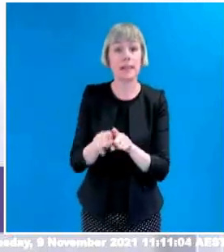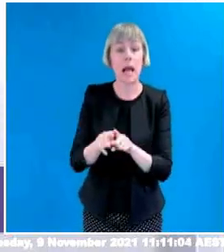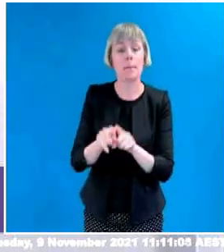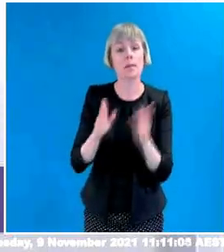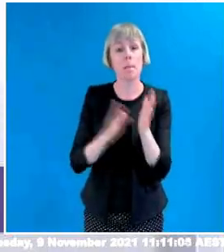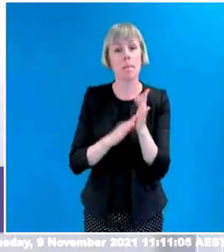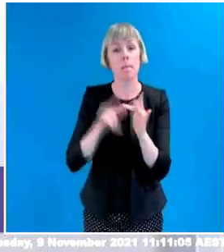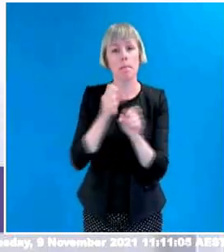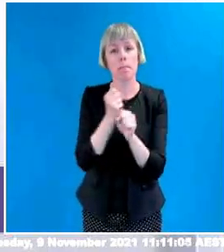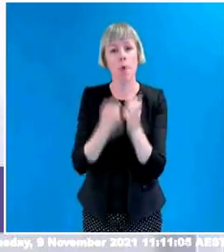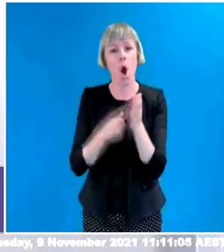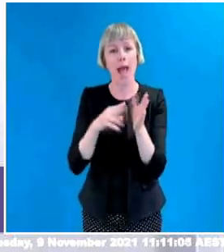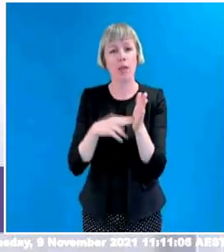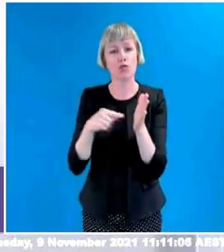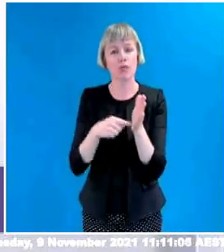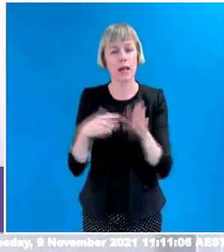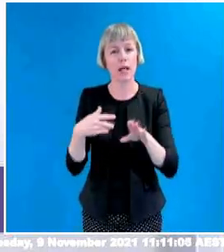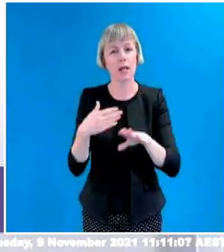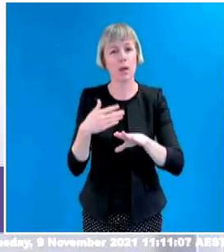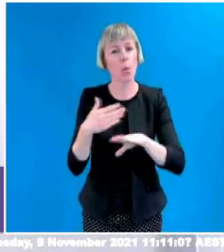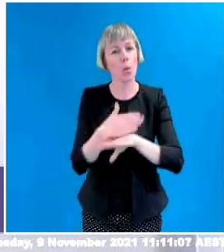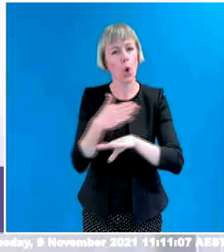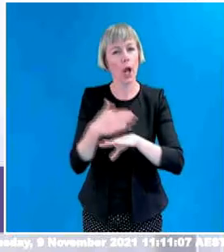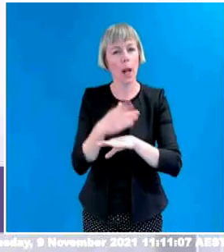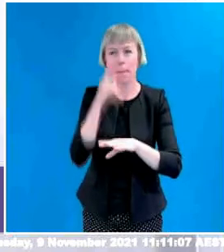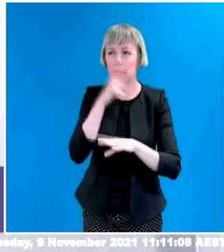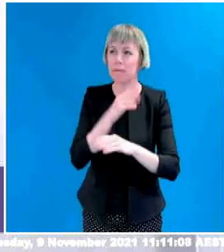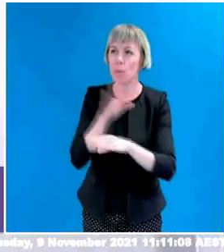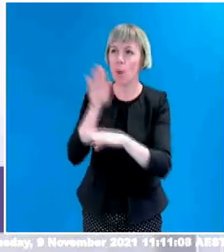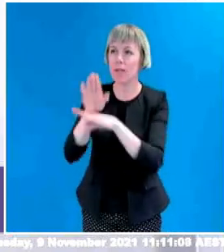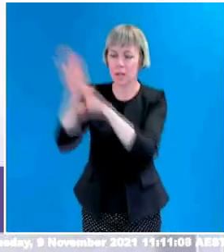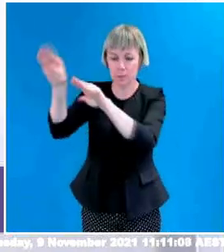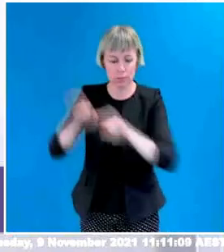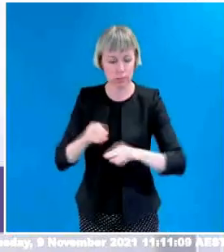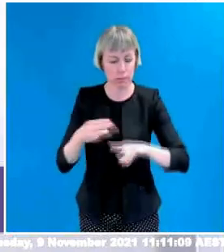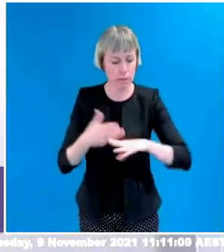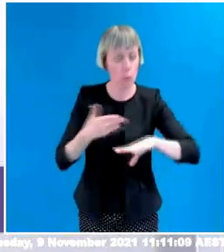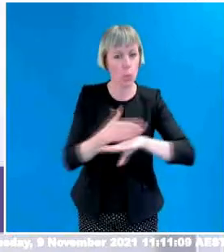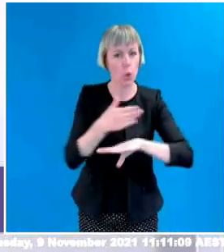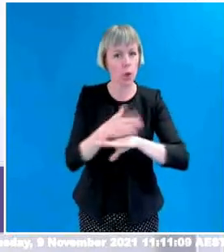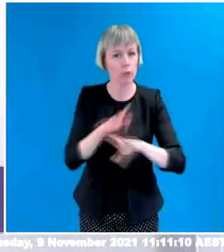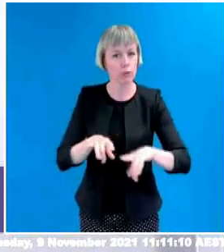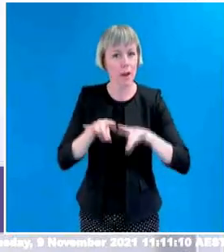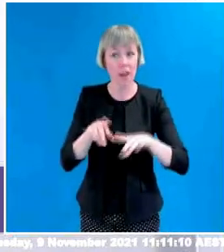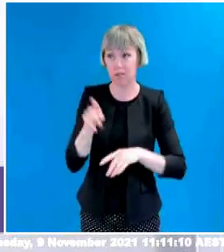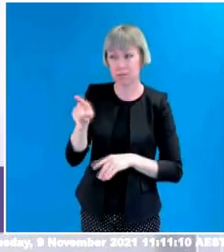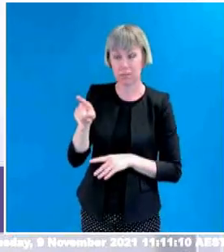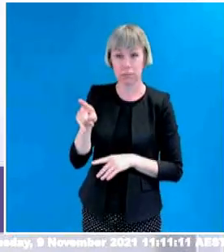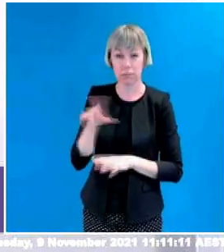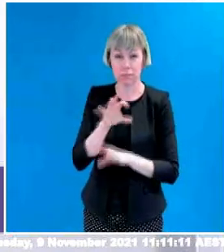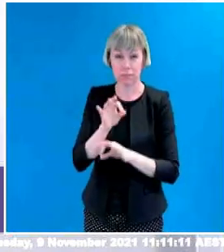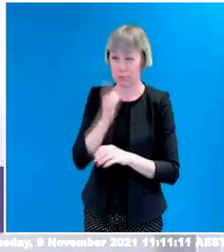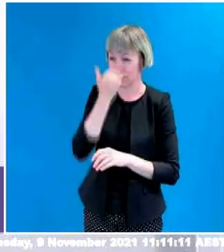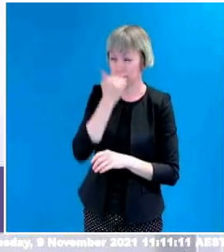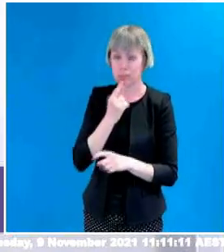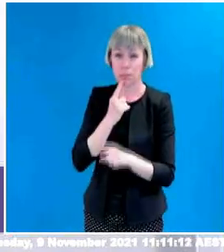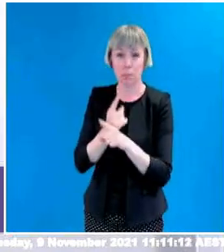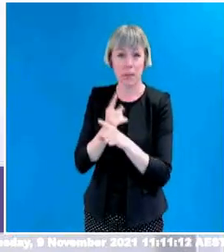There is a glancing reference to them in the United Nations Guiding Principles as well, but no understanding of the specific context.